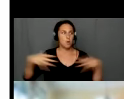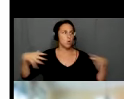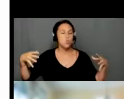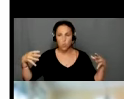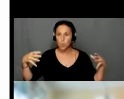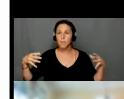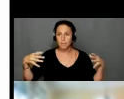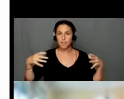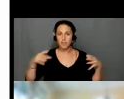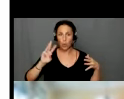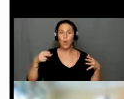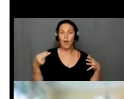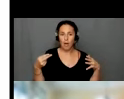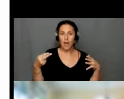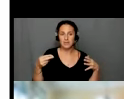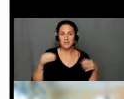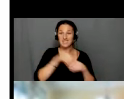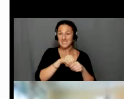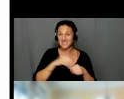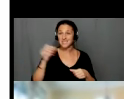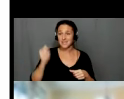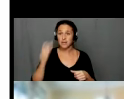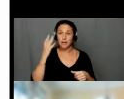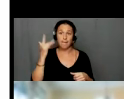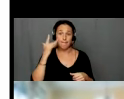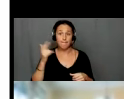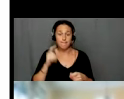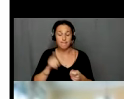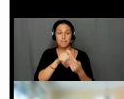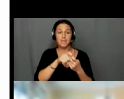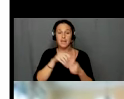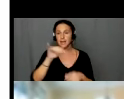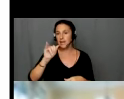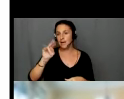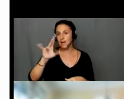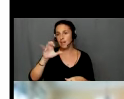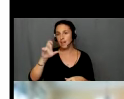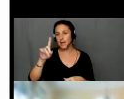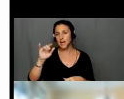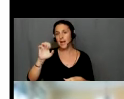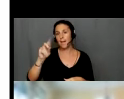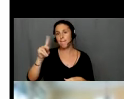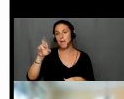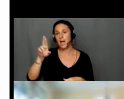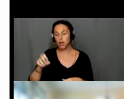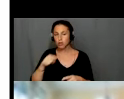huge boom in warehousing in Southern California particularly in the inland empire